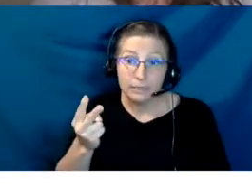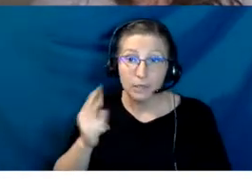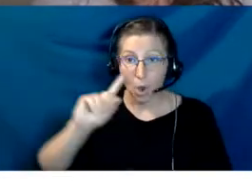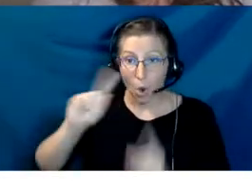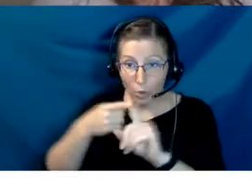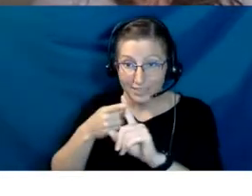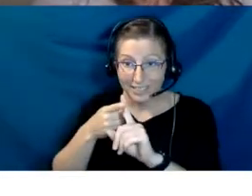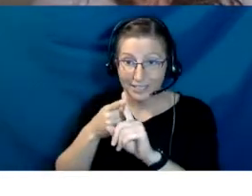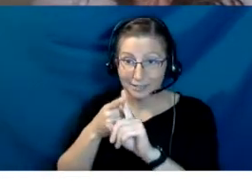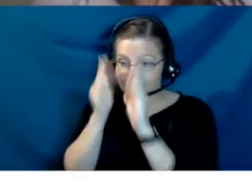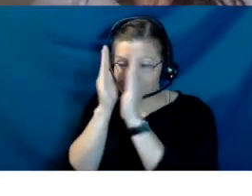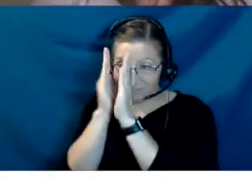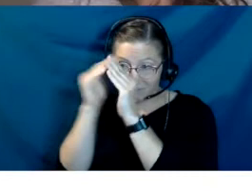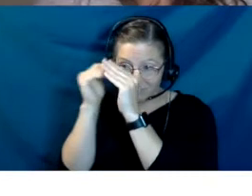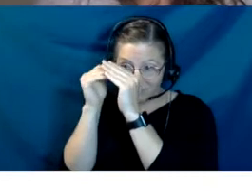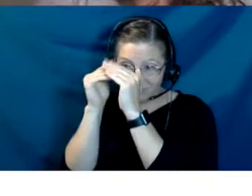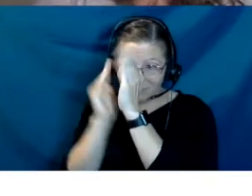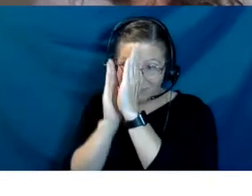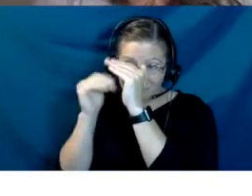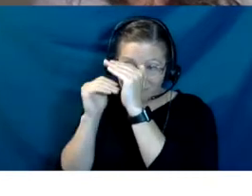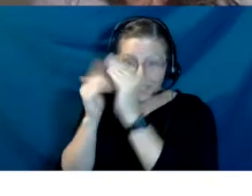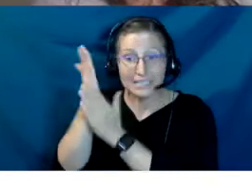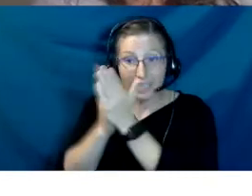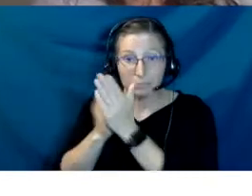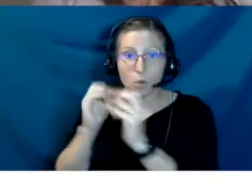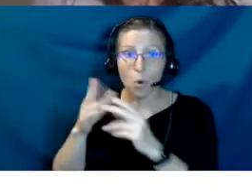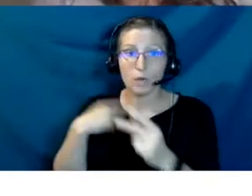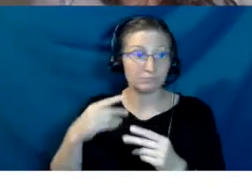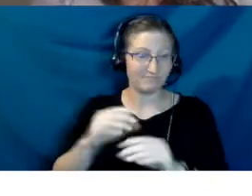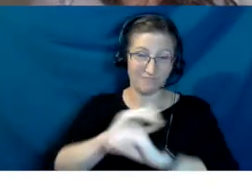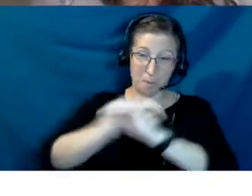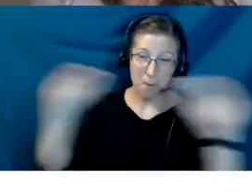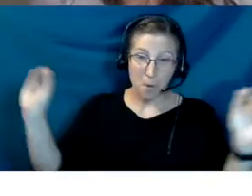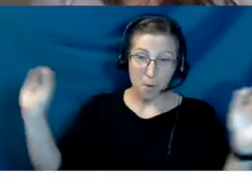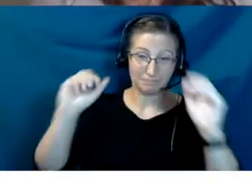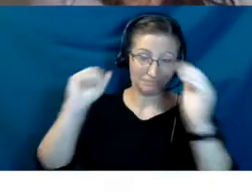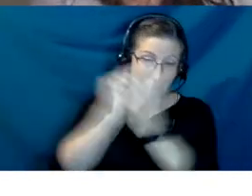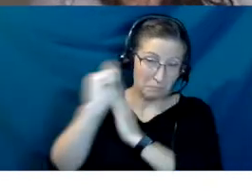visual field. Some are not able to see at all and some have a condition where their